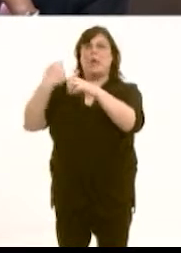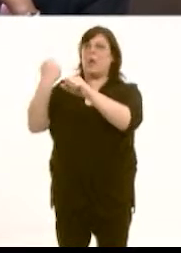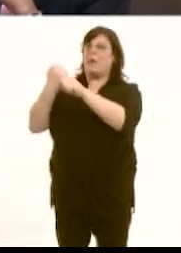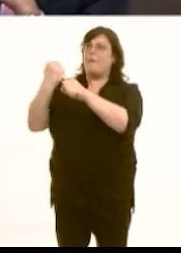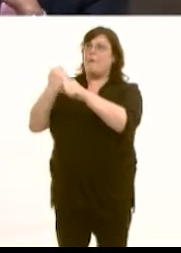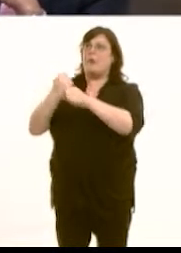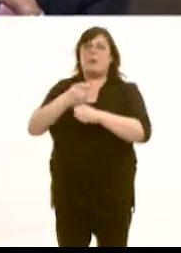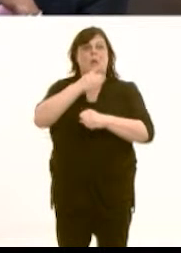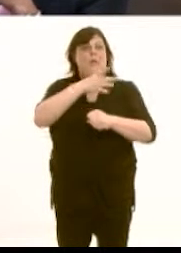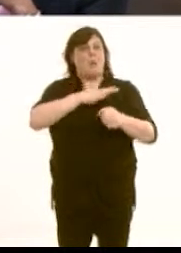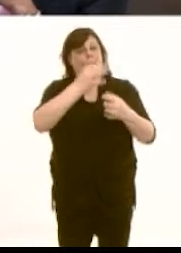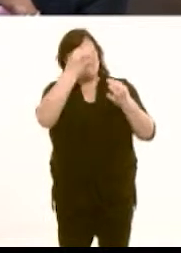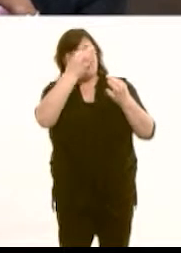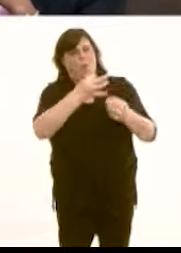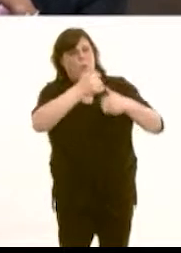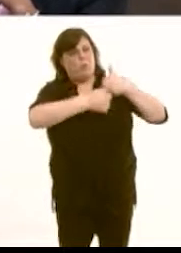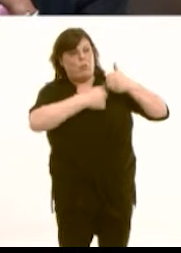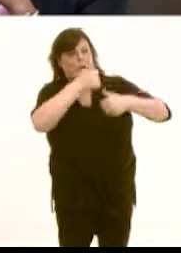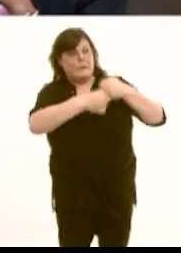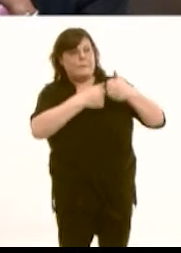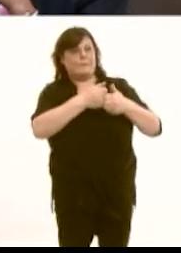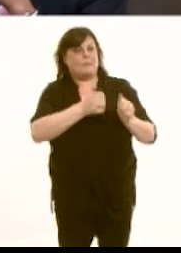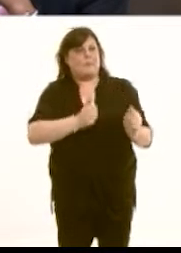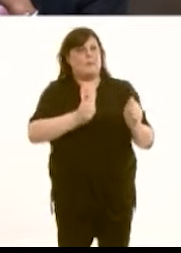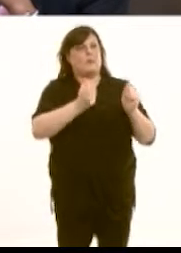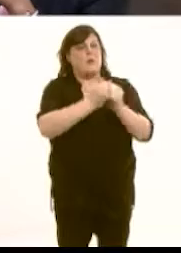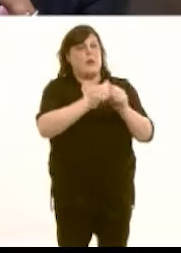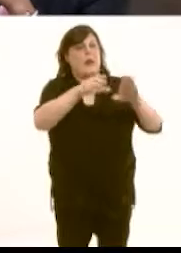formal recognition of the city deal bid within the UK budget on 16 March.